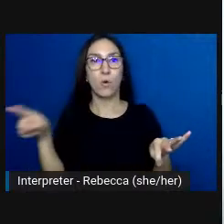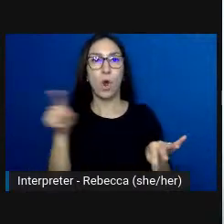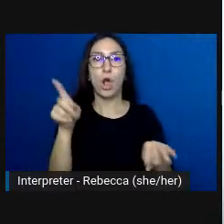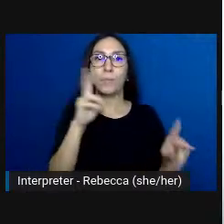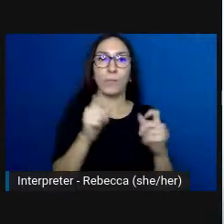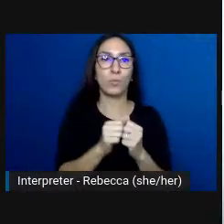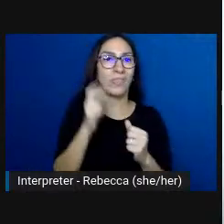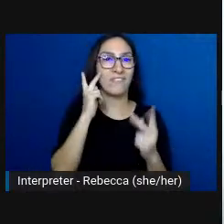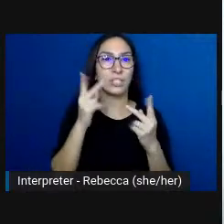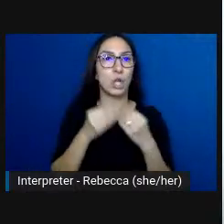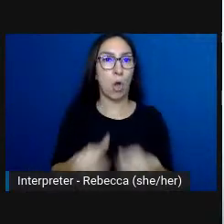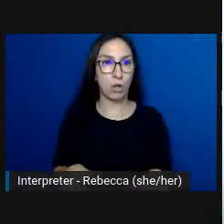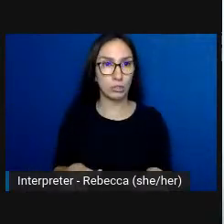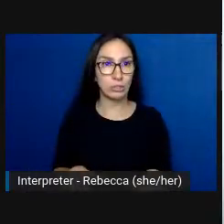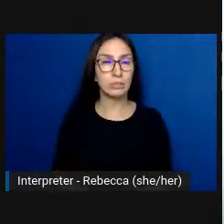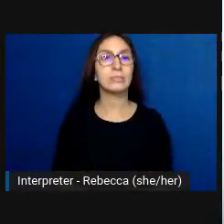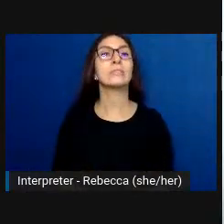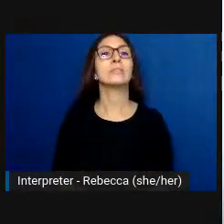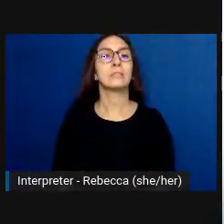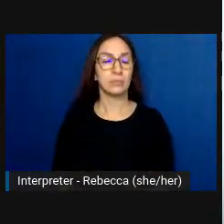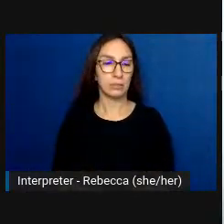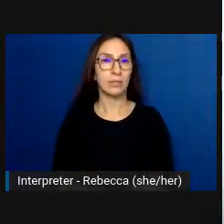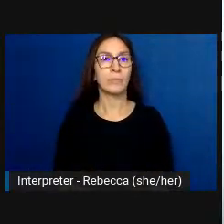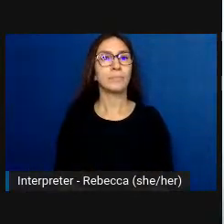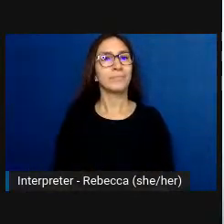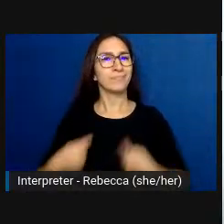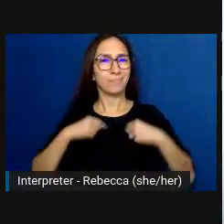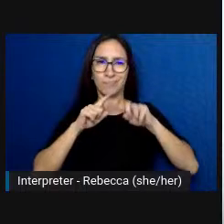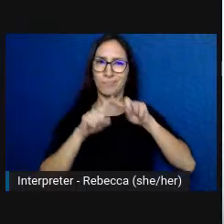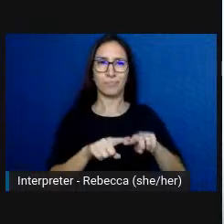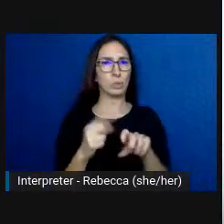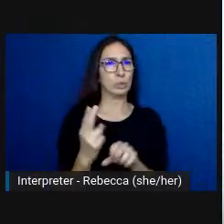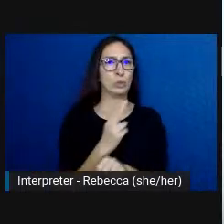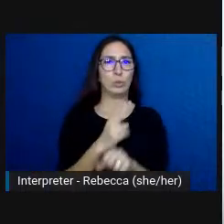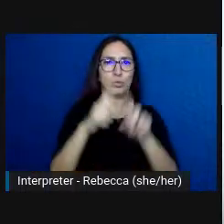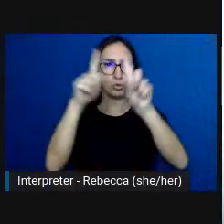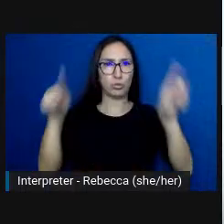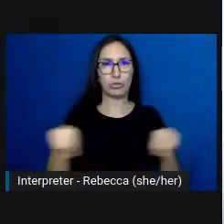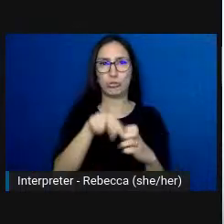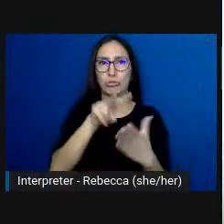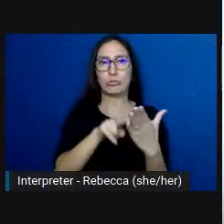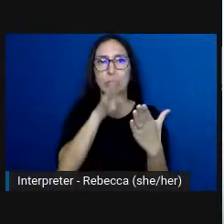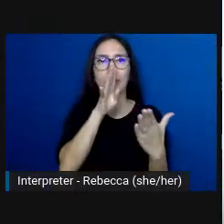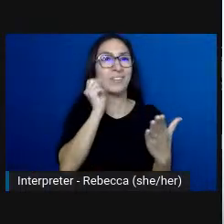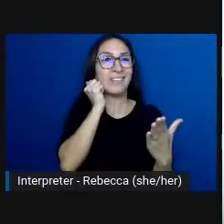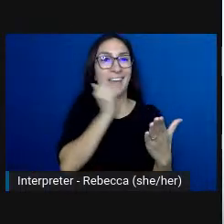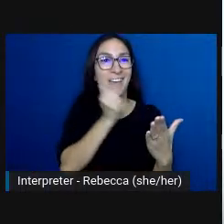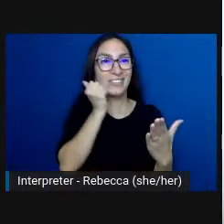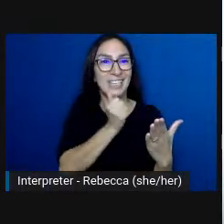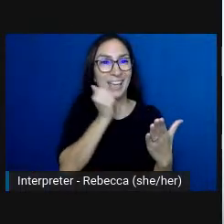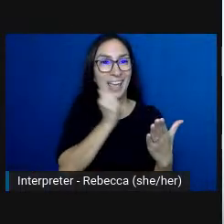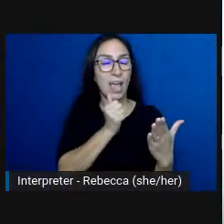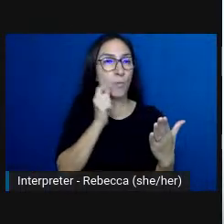This text allows screen reading software to describe those images for those of us with vision loss.